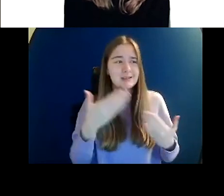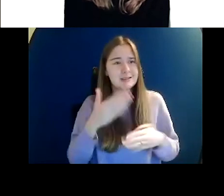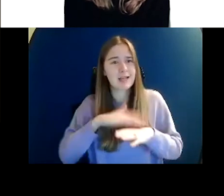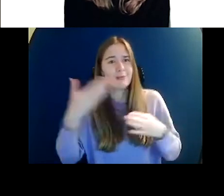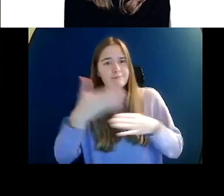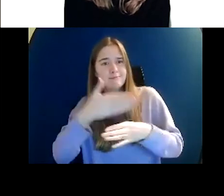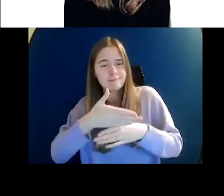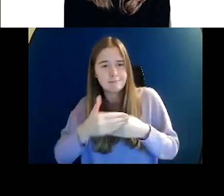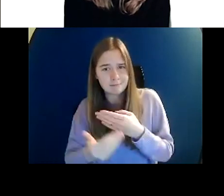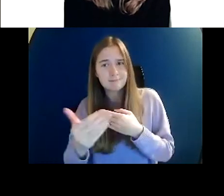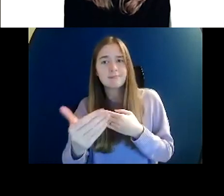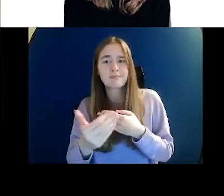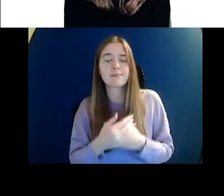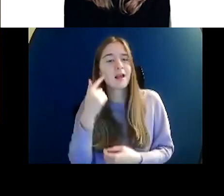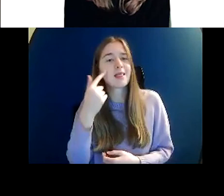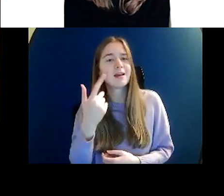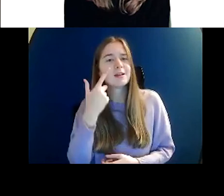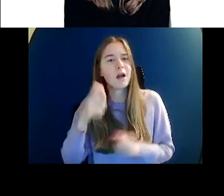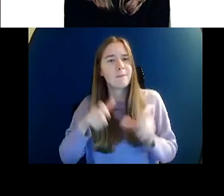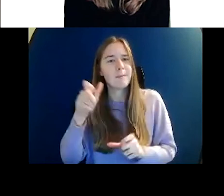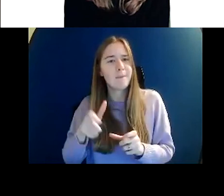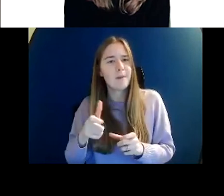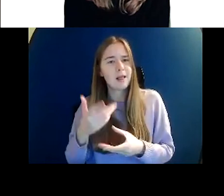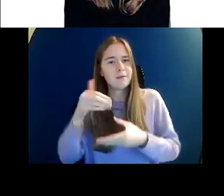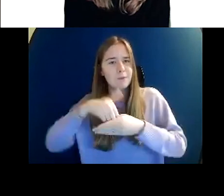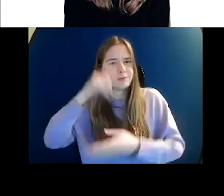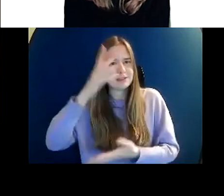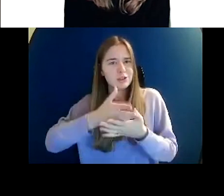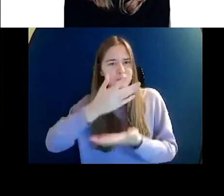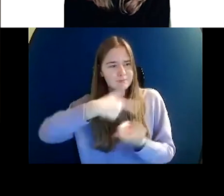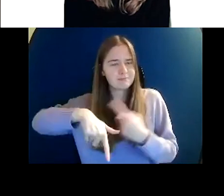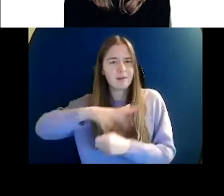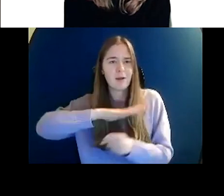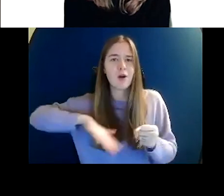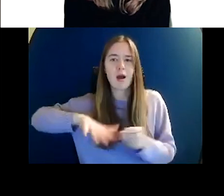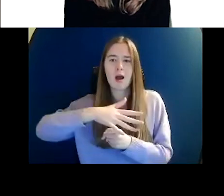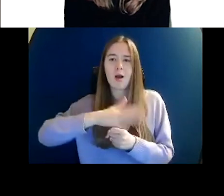and young people as part of making decisions about our places would be to make